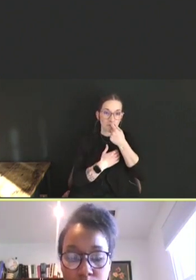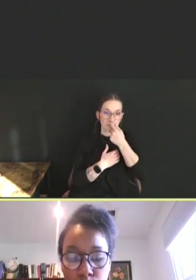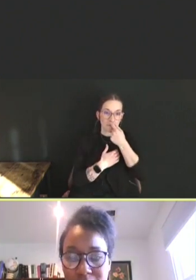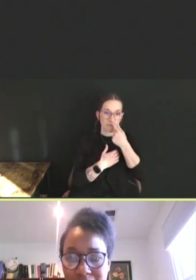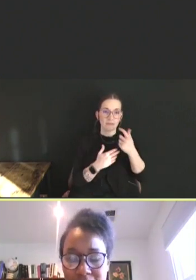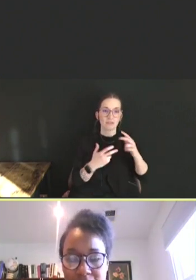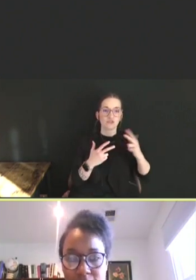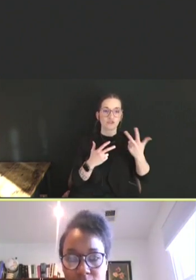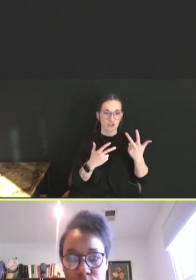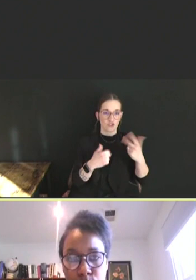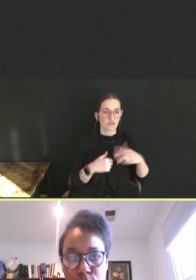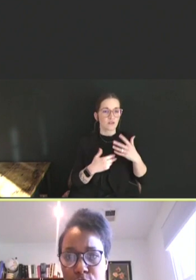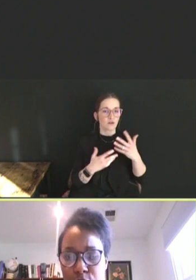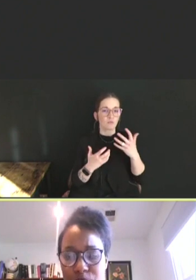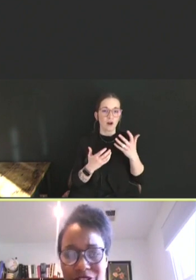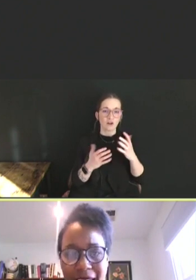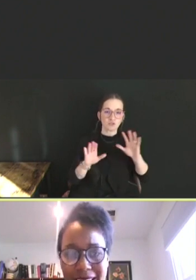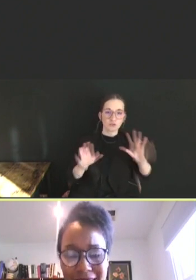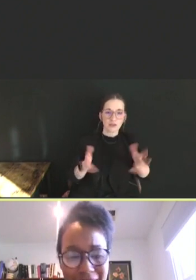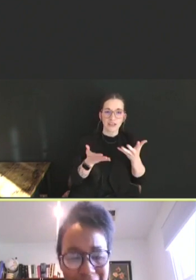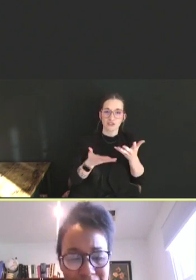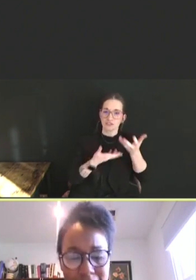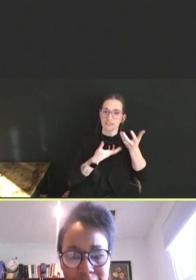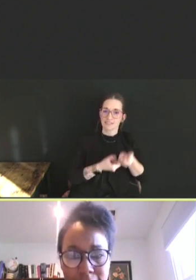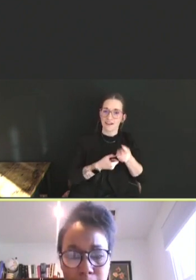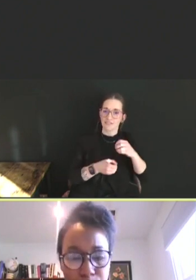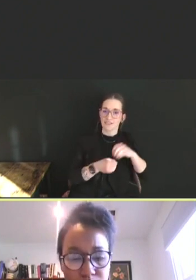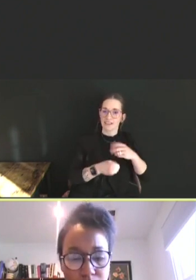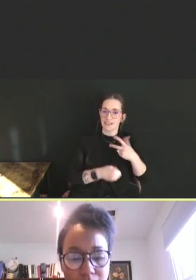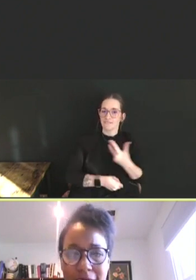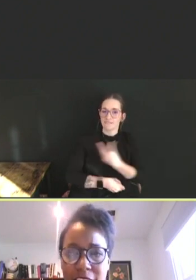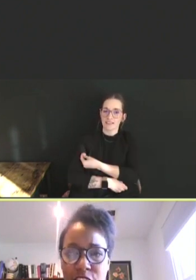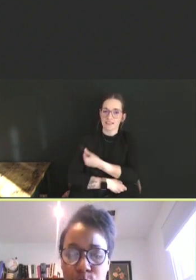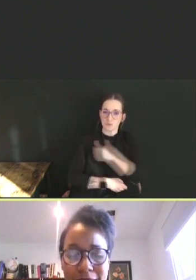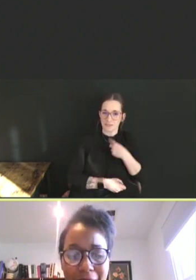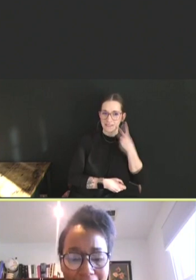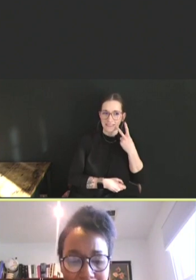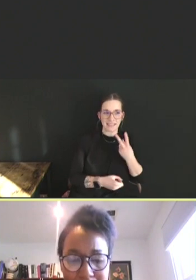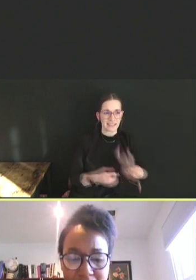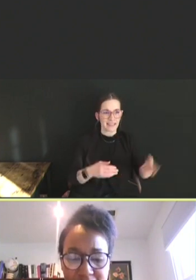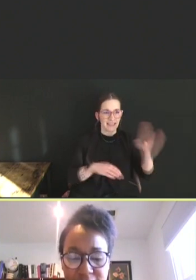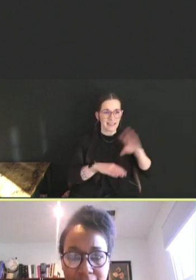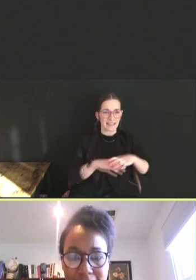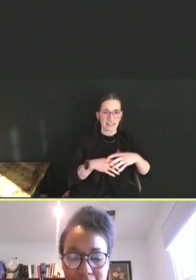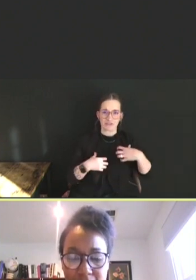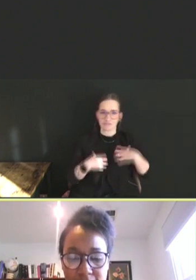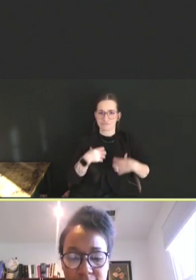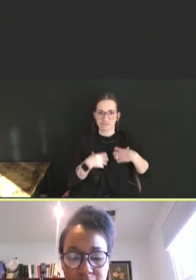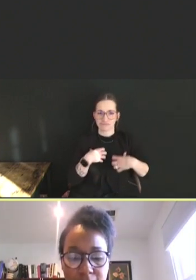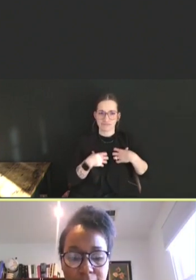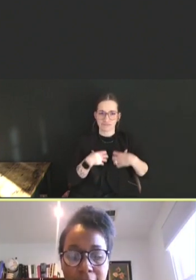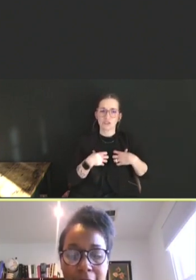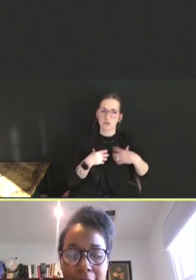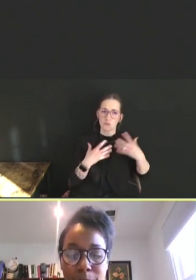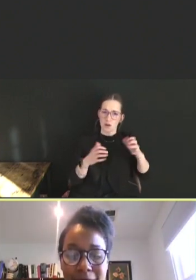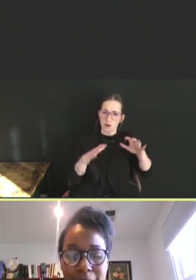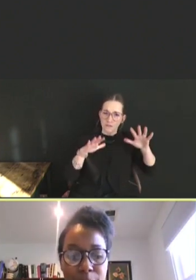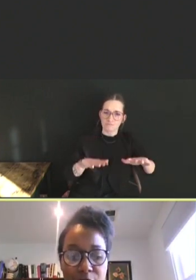We've seen this new surge of vaccine hesitancy, increase access to vaccines, and take measures